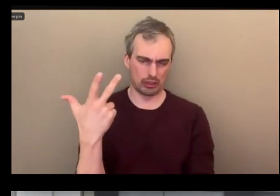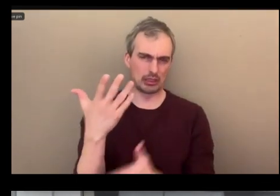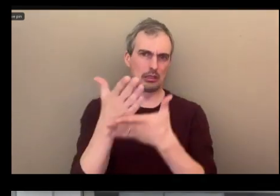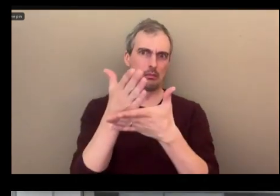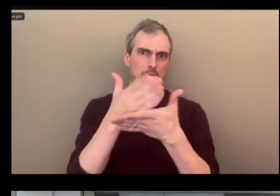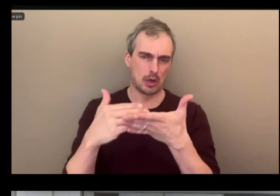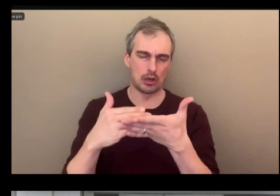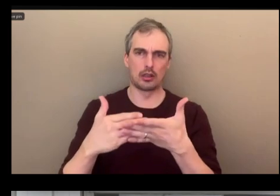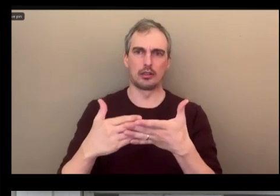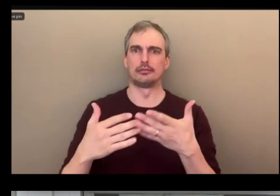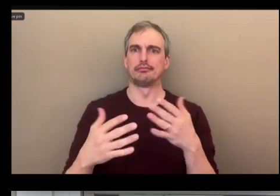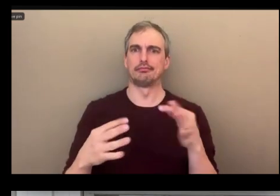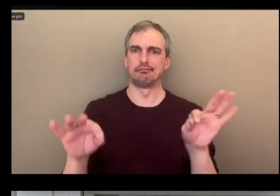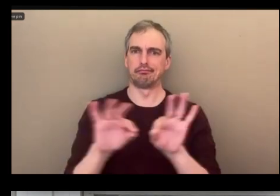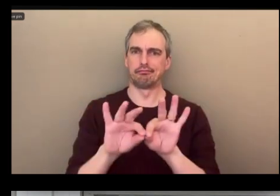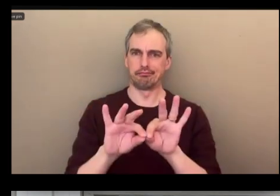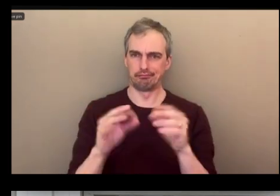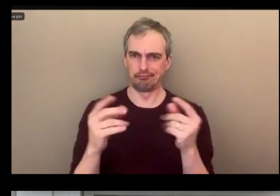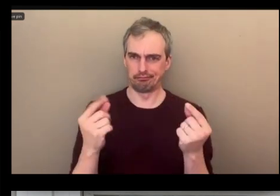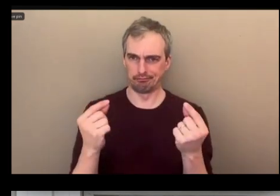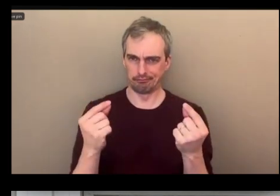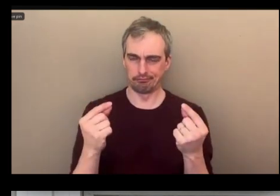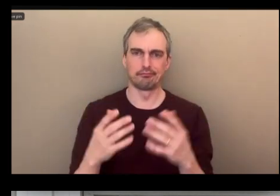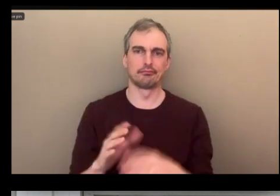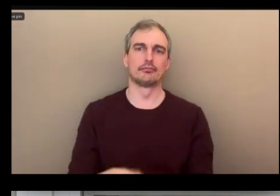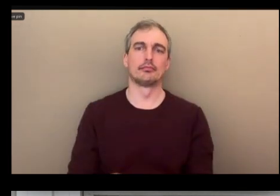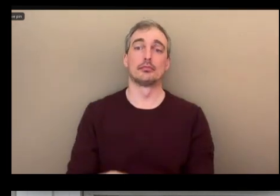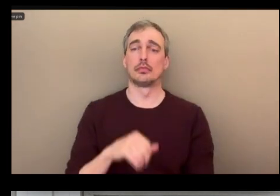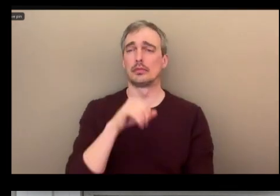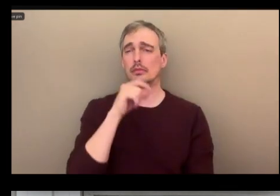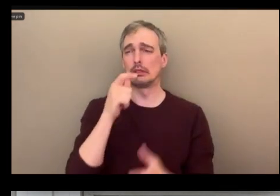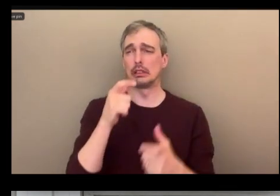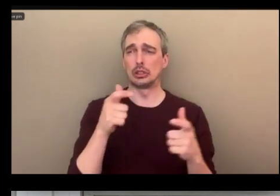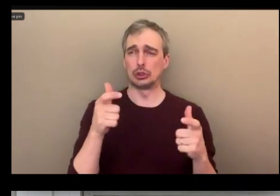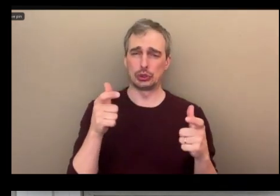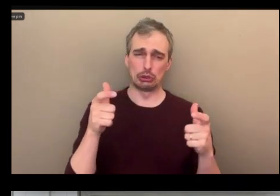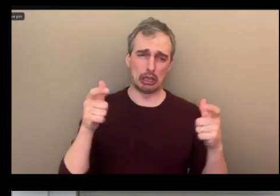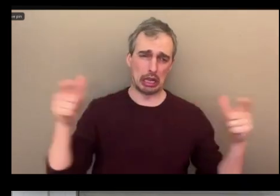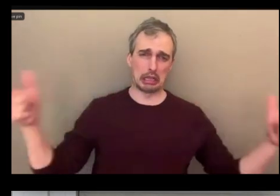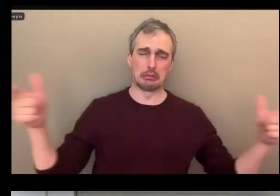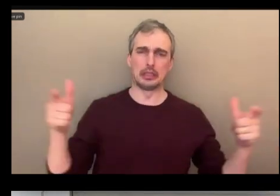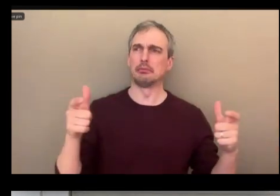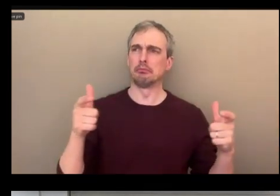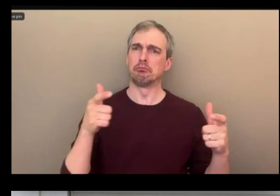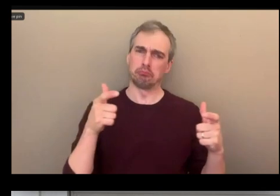Not some ultrabig space. But it's a good sized space. It's a comfortable space.